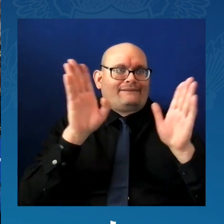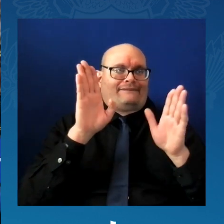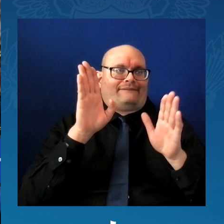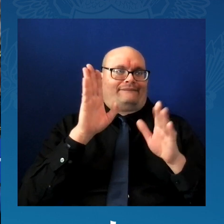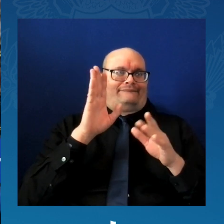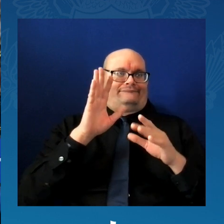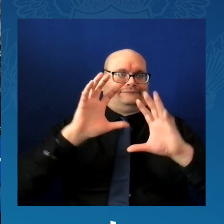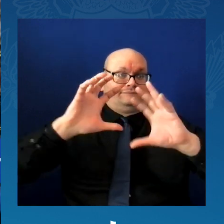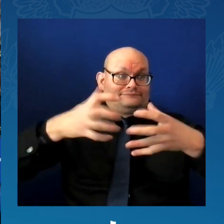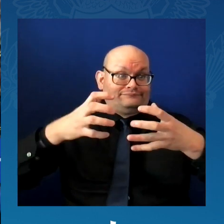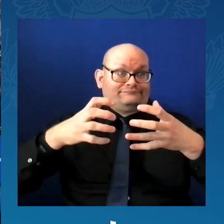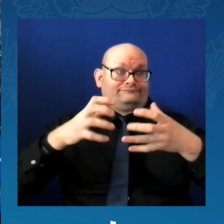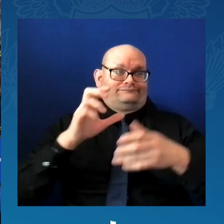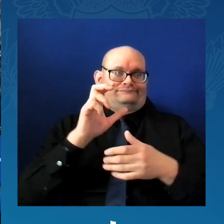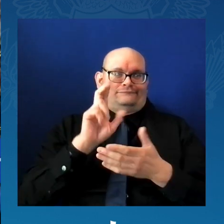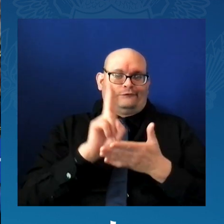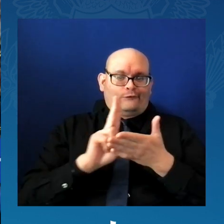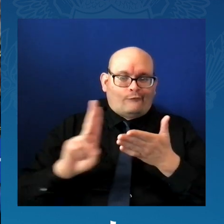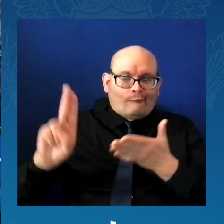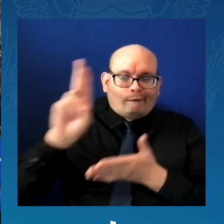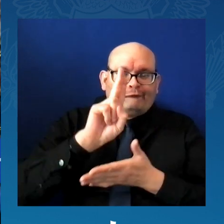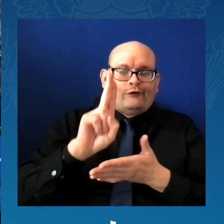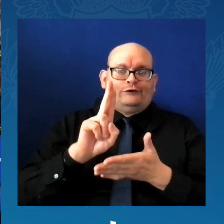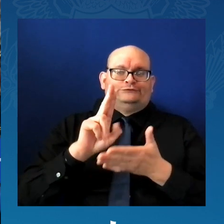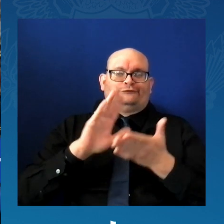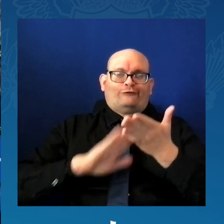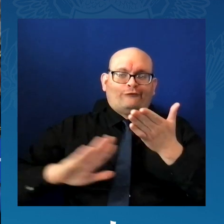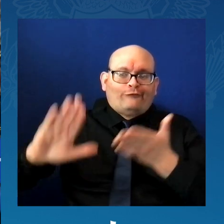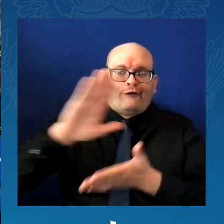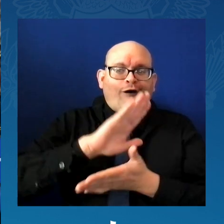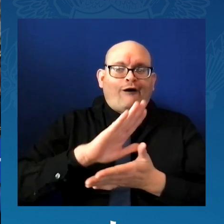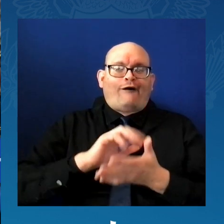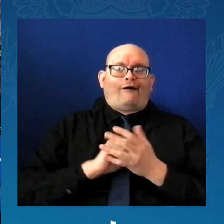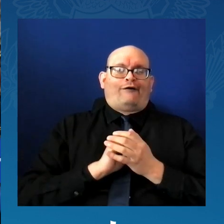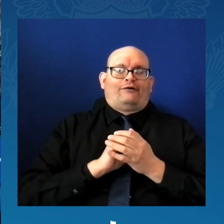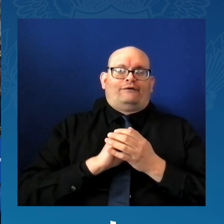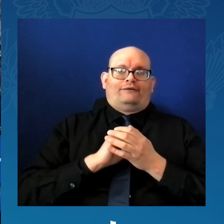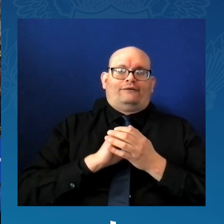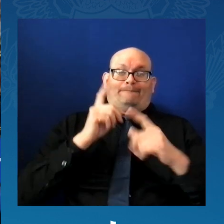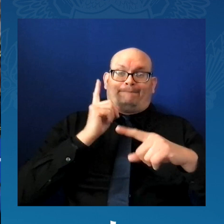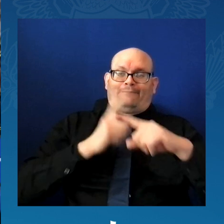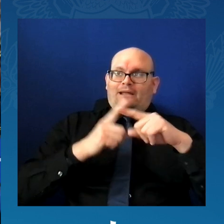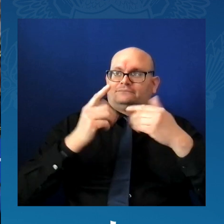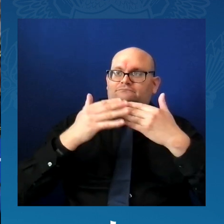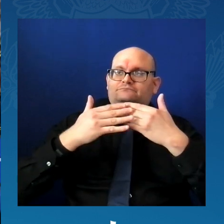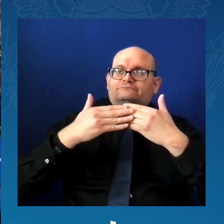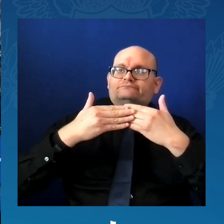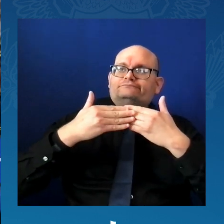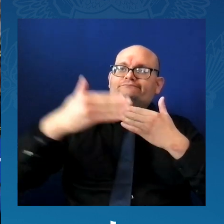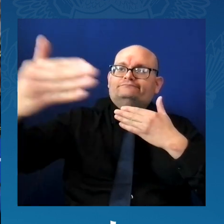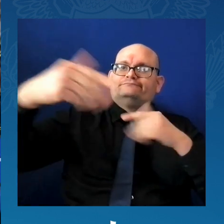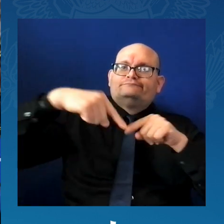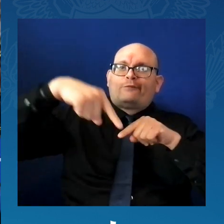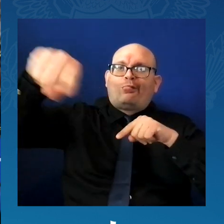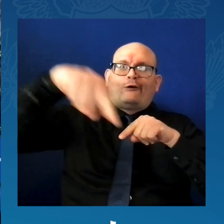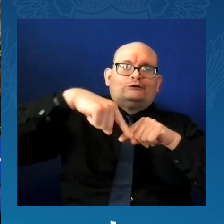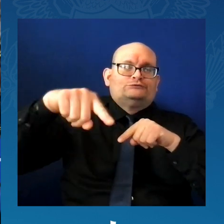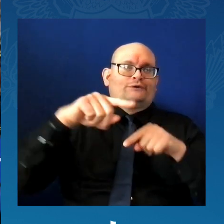and more patient capital. Just what growing space businesses need. Yet these investors are historically risk averse.